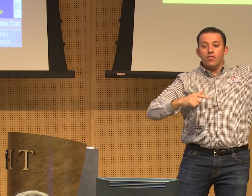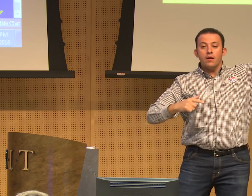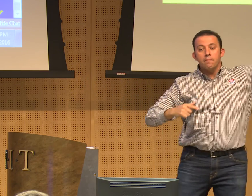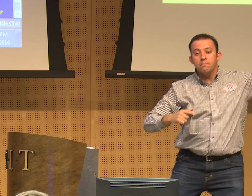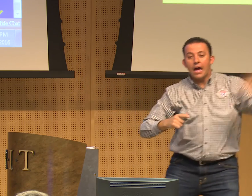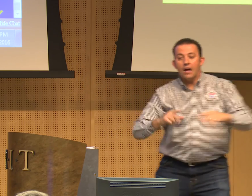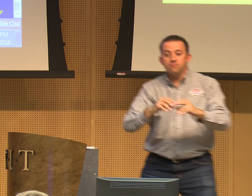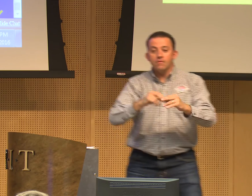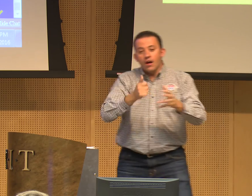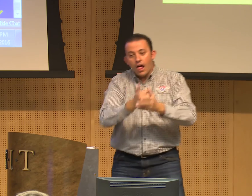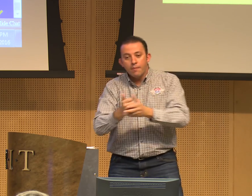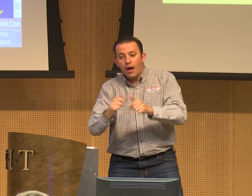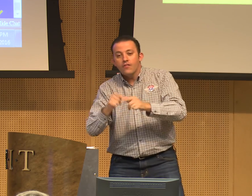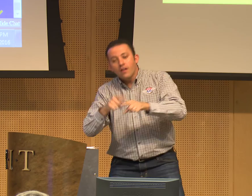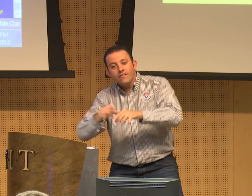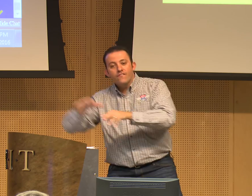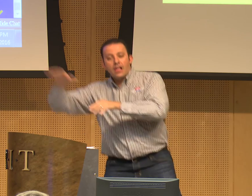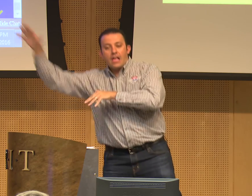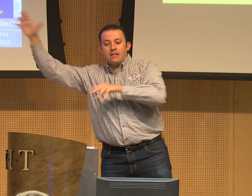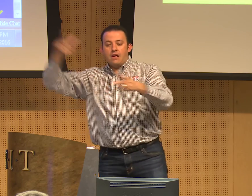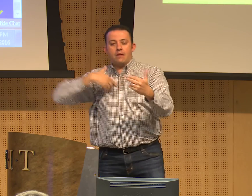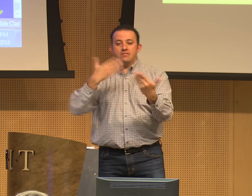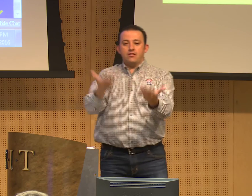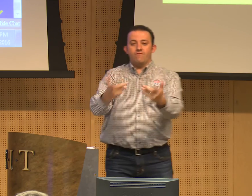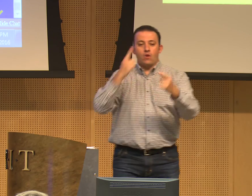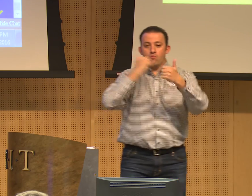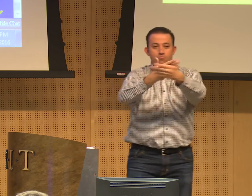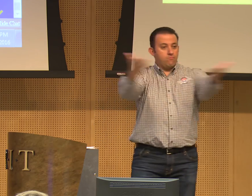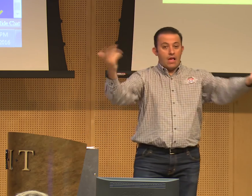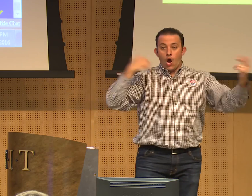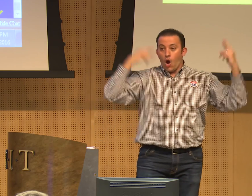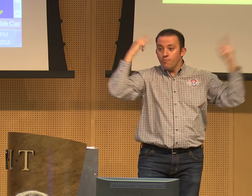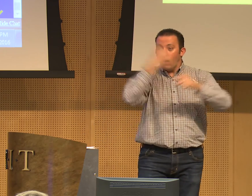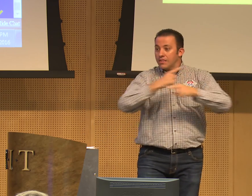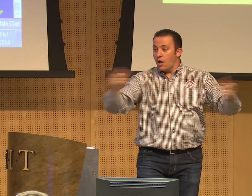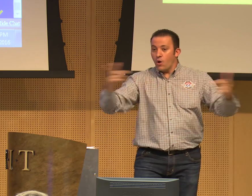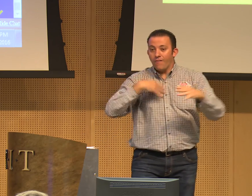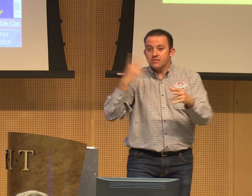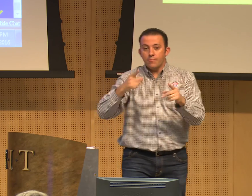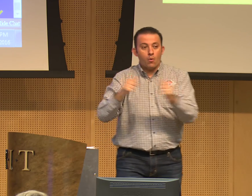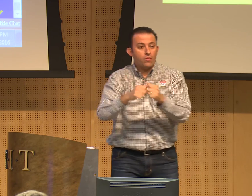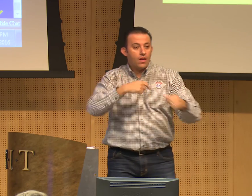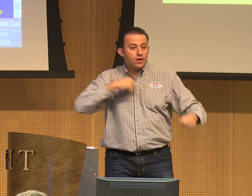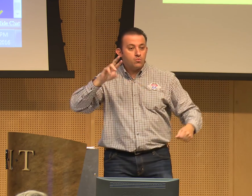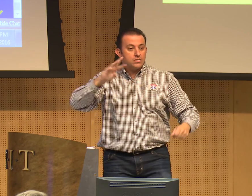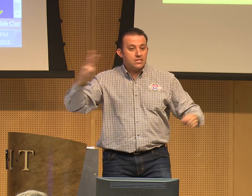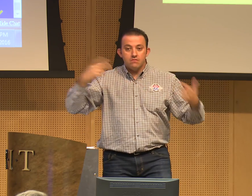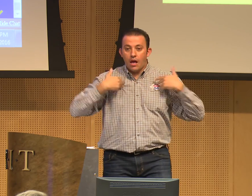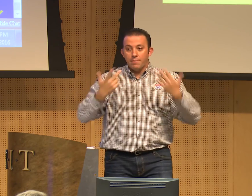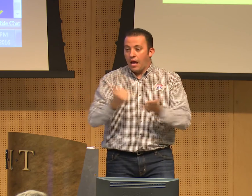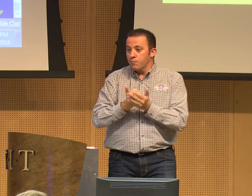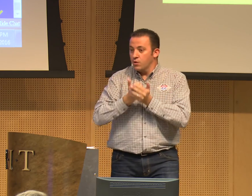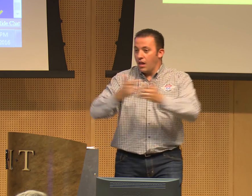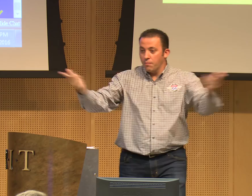So people come to me, we get help, we let them grow, right? And I hope one day that you have the chance to work with Route 66.